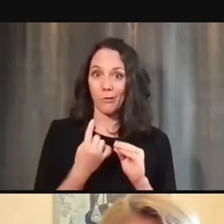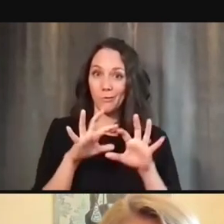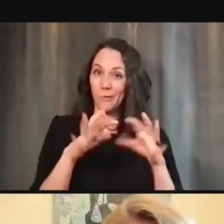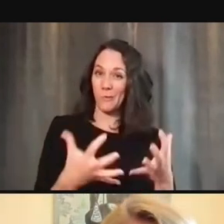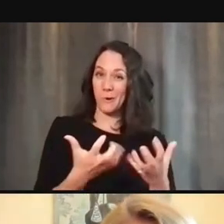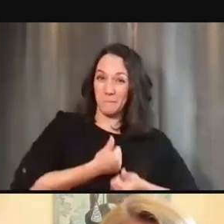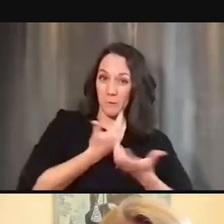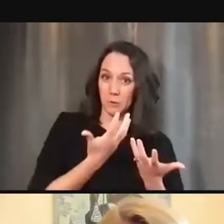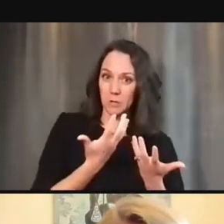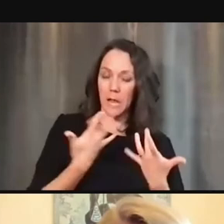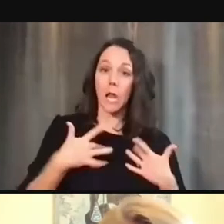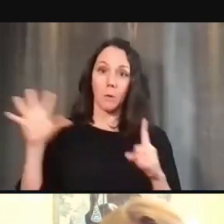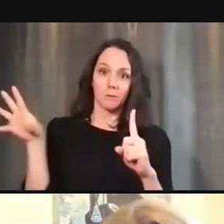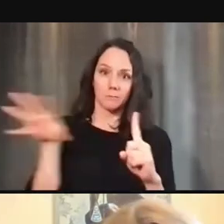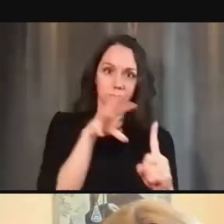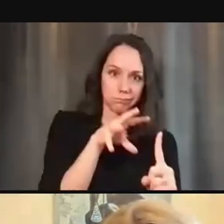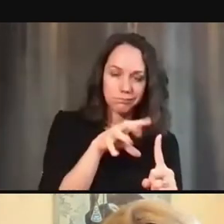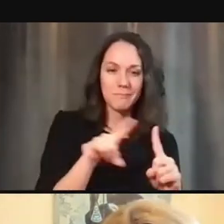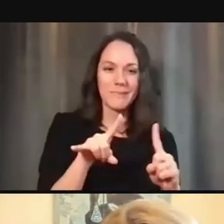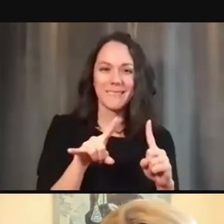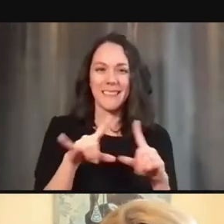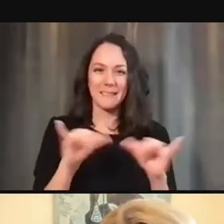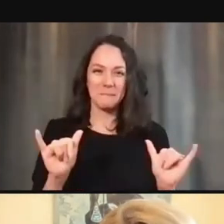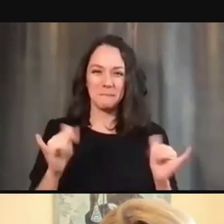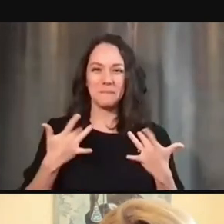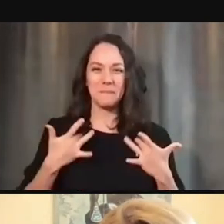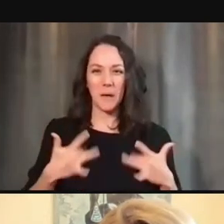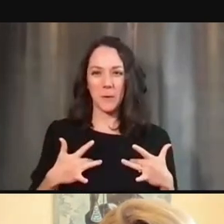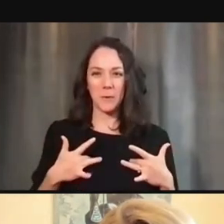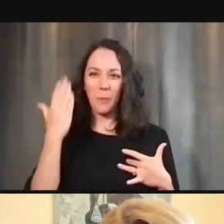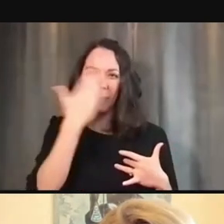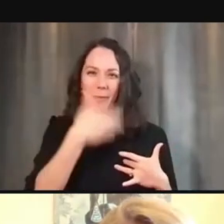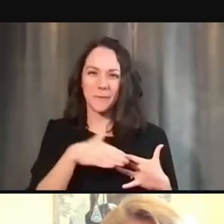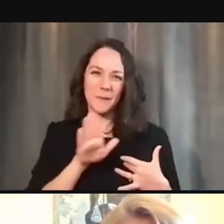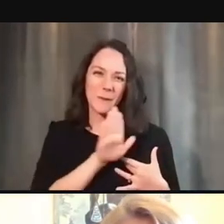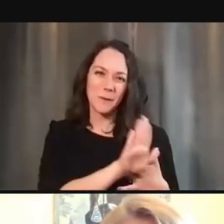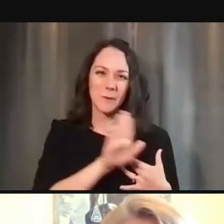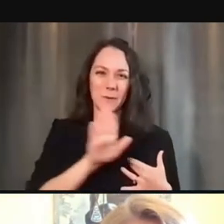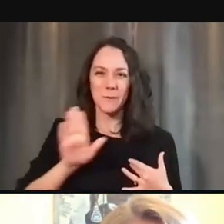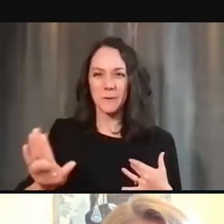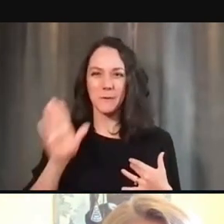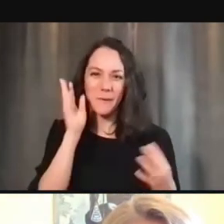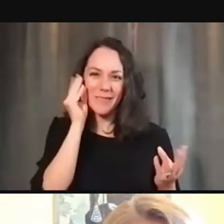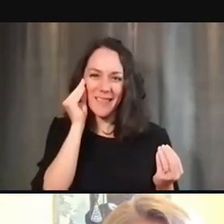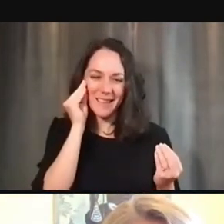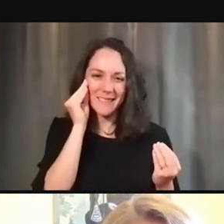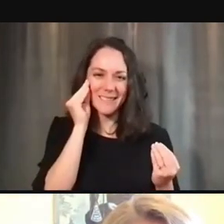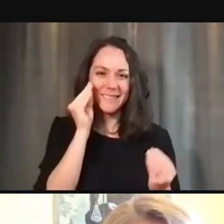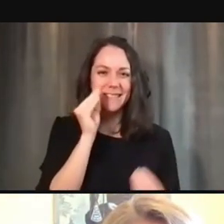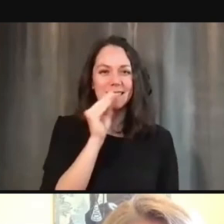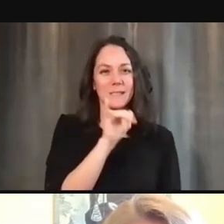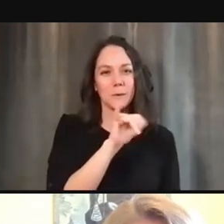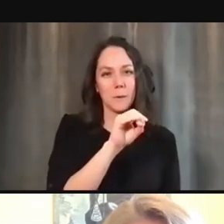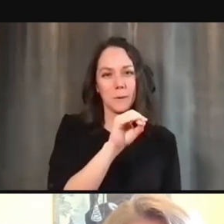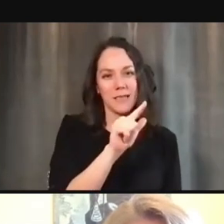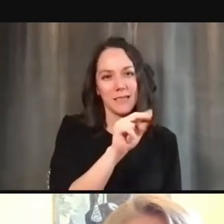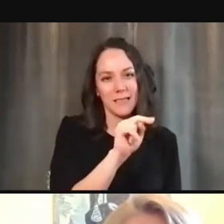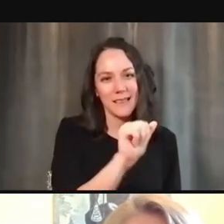but I also don't want to miss Yolanda and Trapita's thoughts on this. I imagine it is a bit different to think about when you're not operating inside